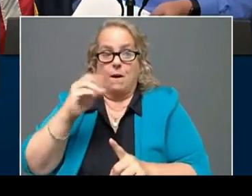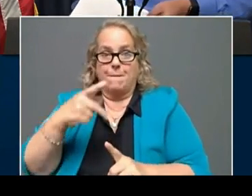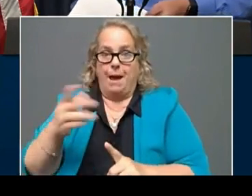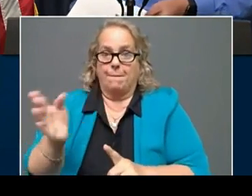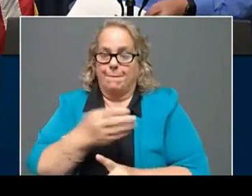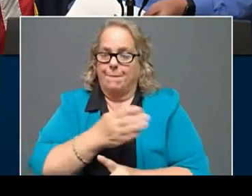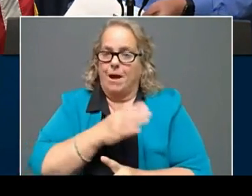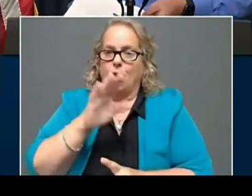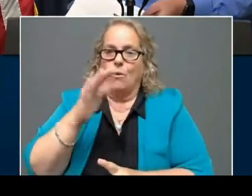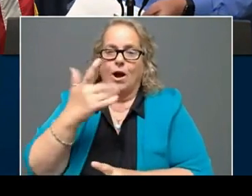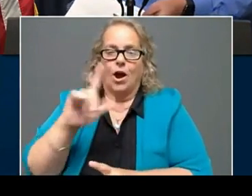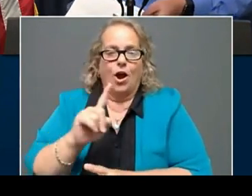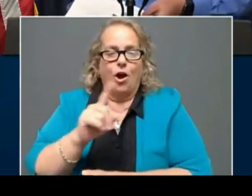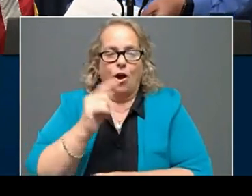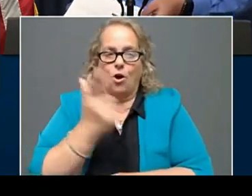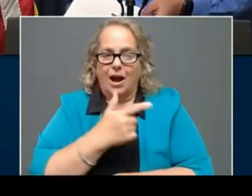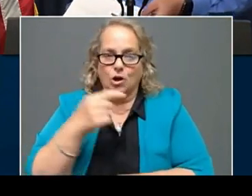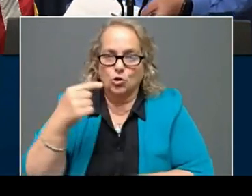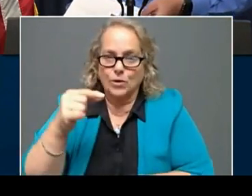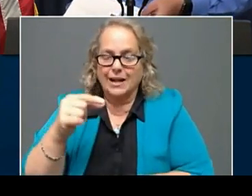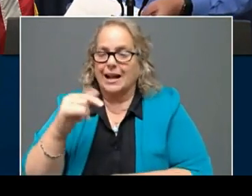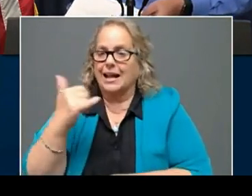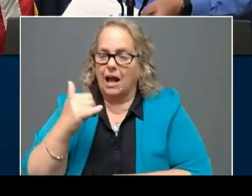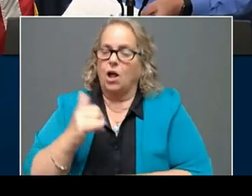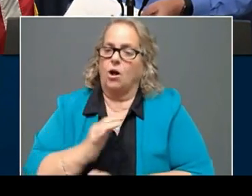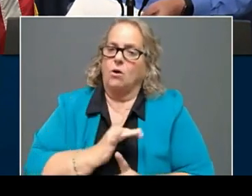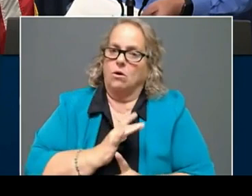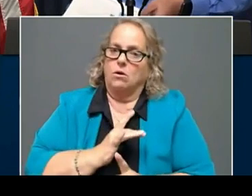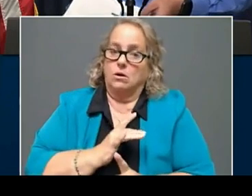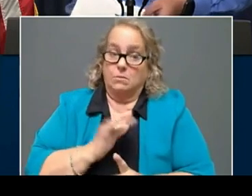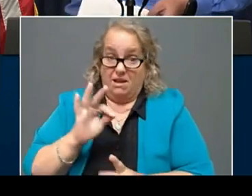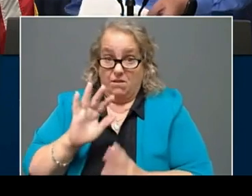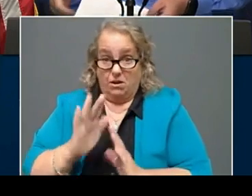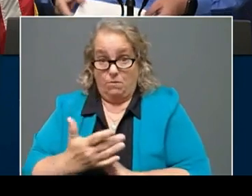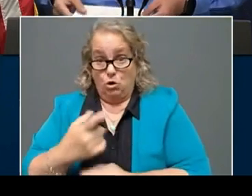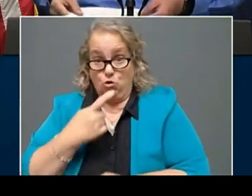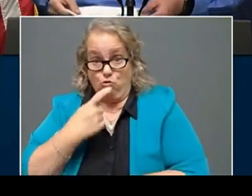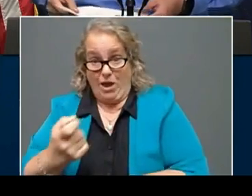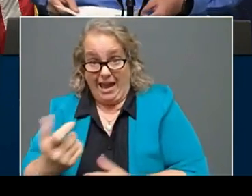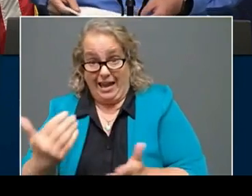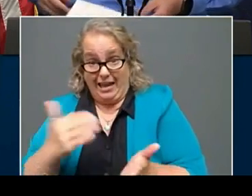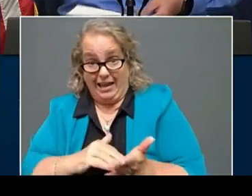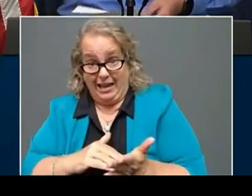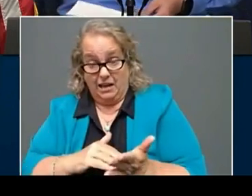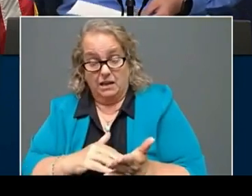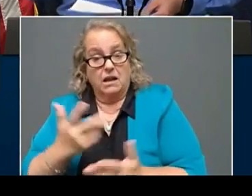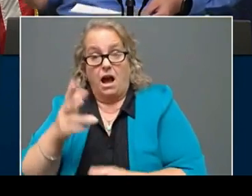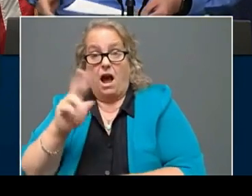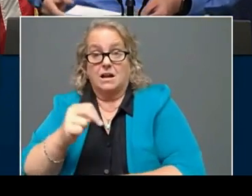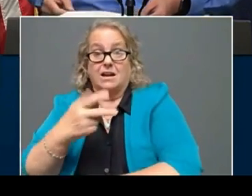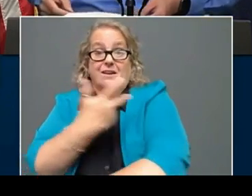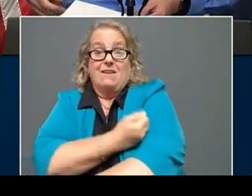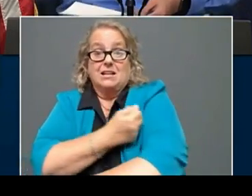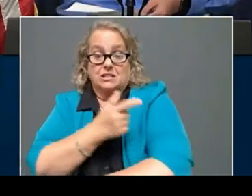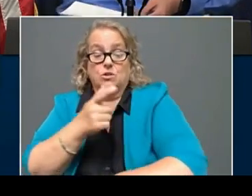right again. But if it does turn red, what's going to end up happening is the unvaccinated are going to be the ones who take the brunt of this. They're the